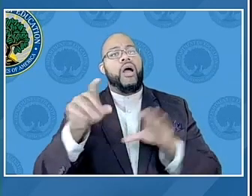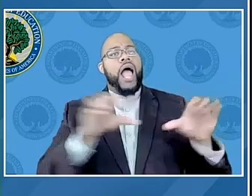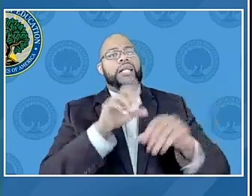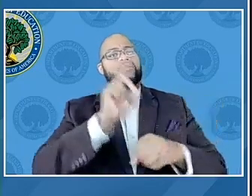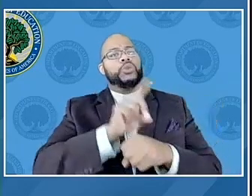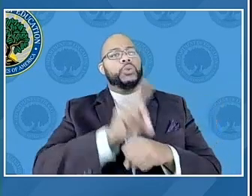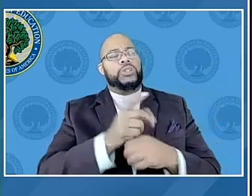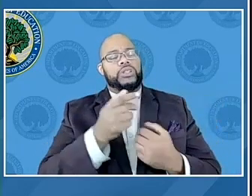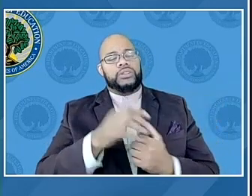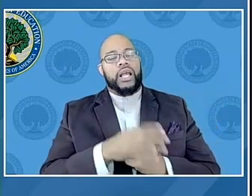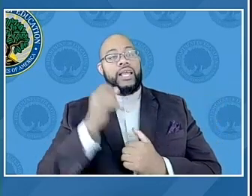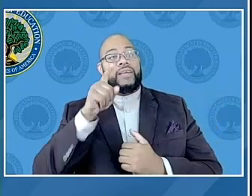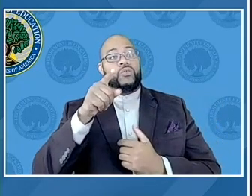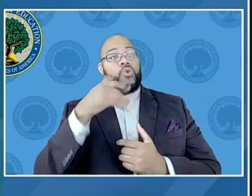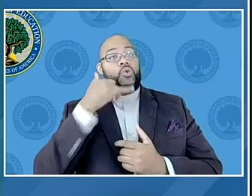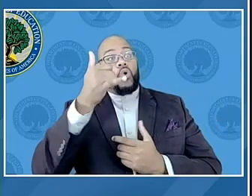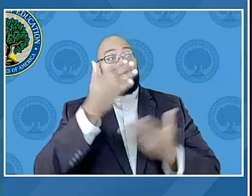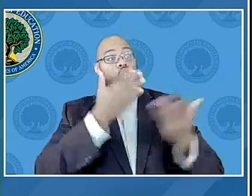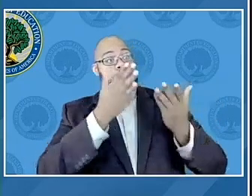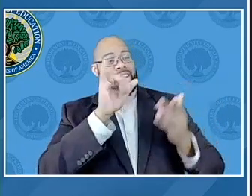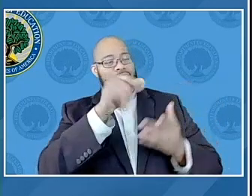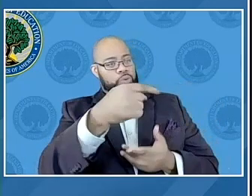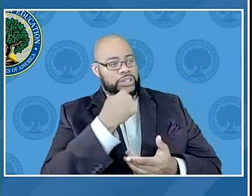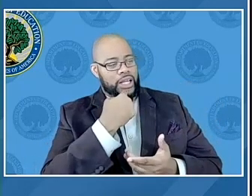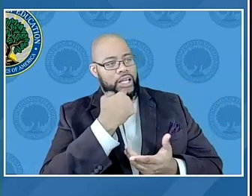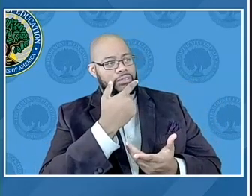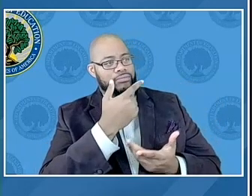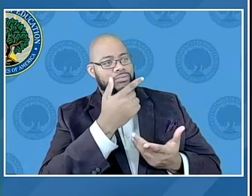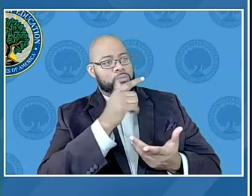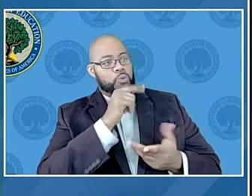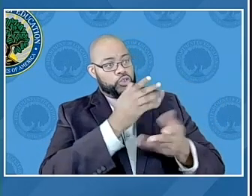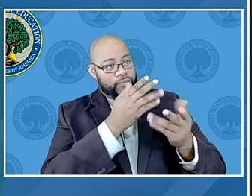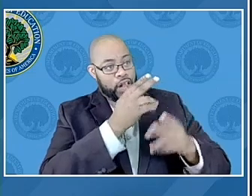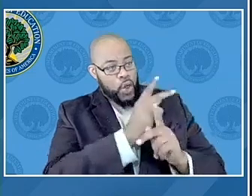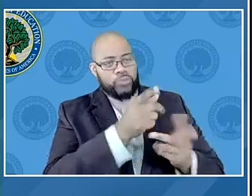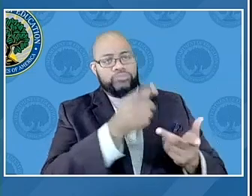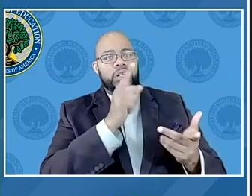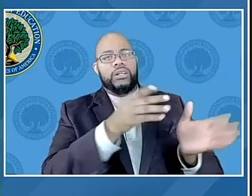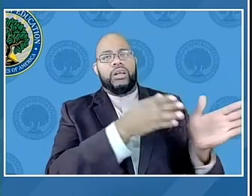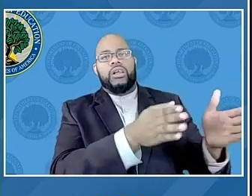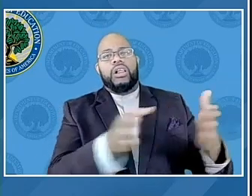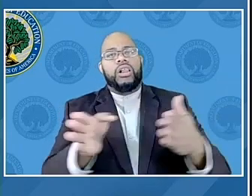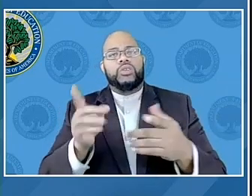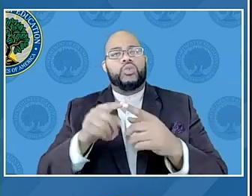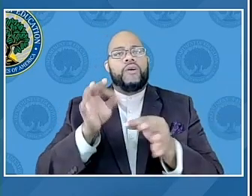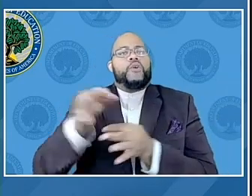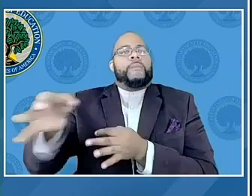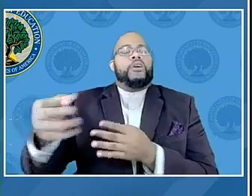And if you call your servicer, like she said, they kind of steer you towards forbearance or deferment, which is